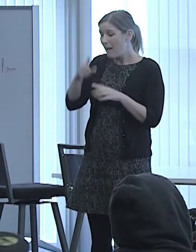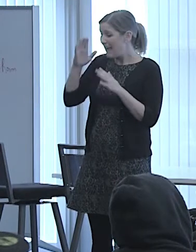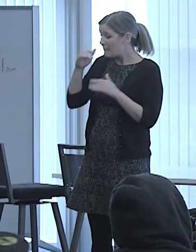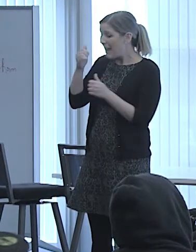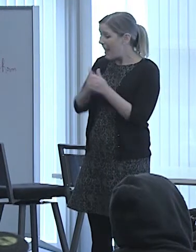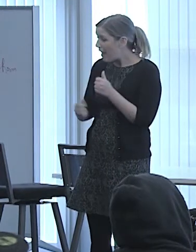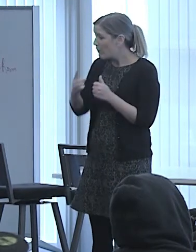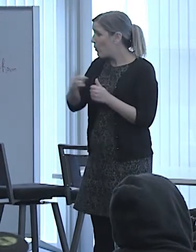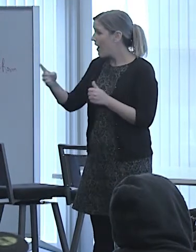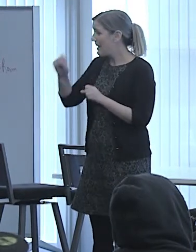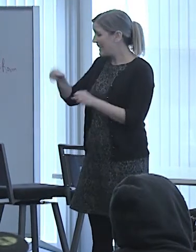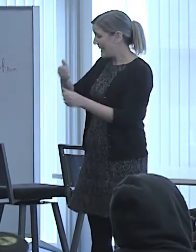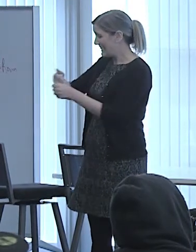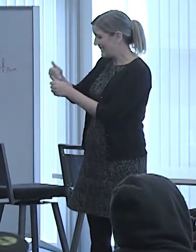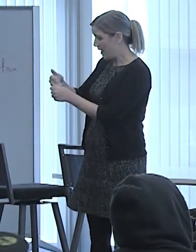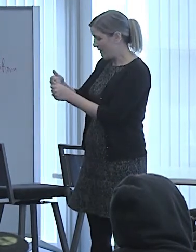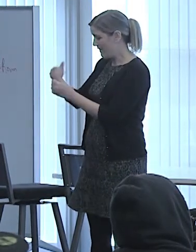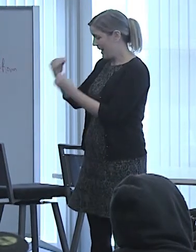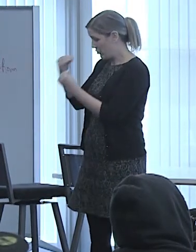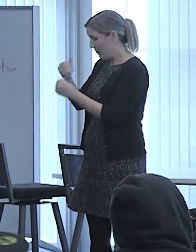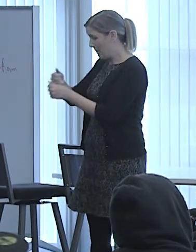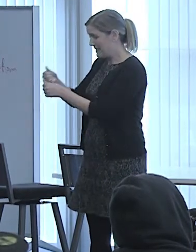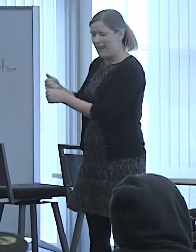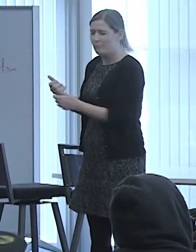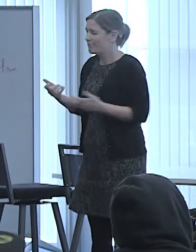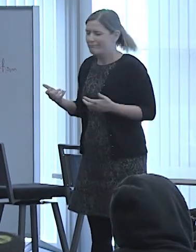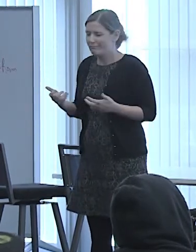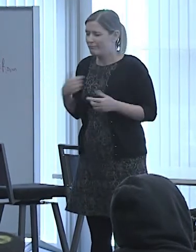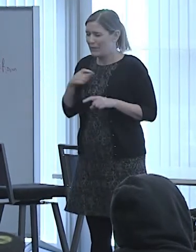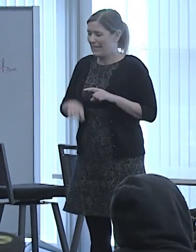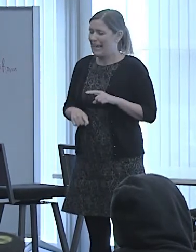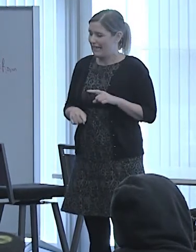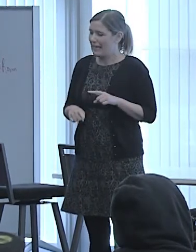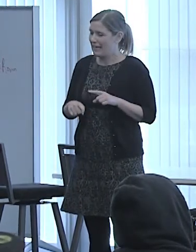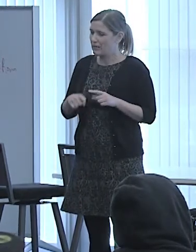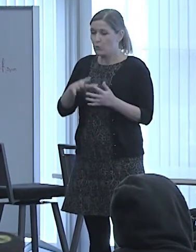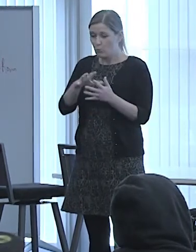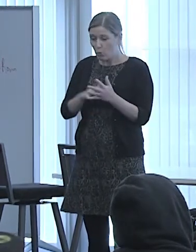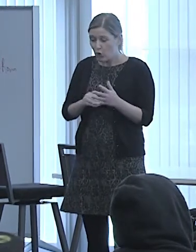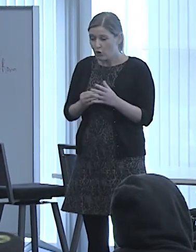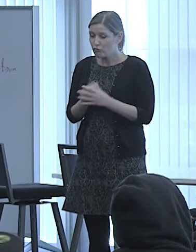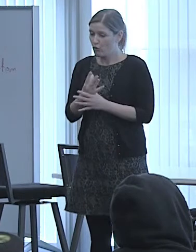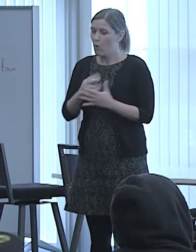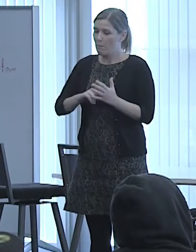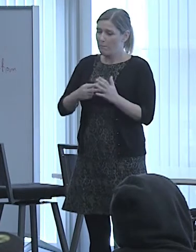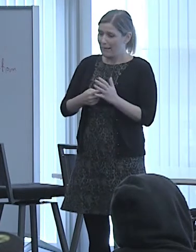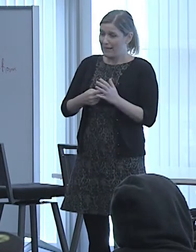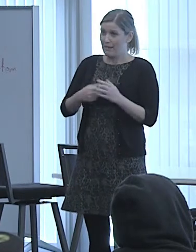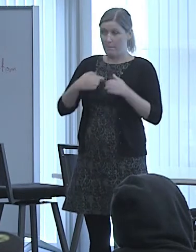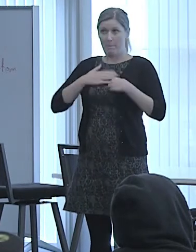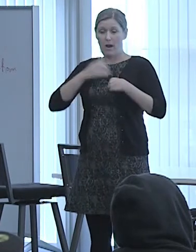self-educate on everything, either. And so, to learn and grow simply means, as I understand it.